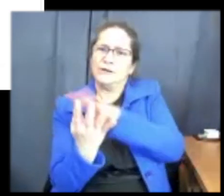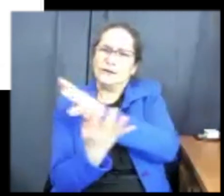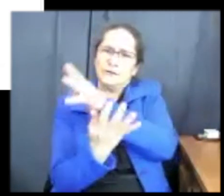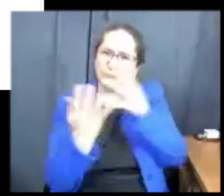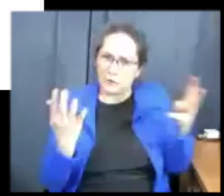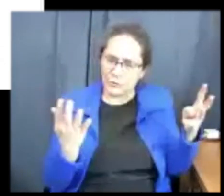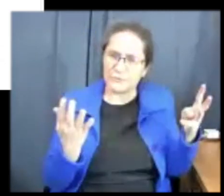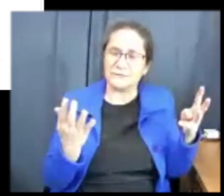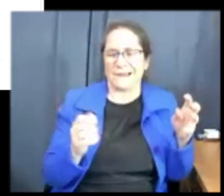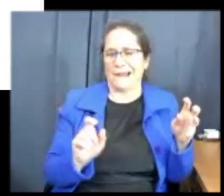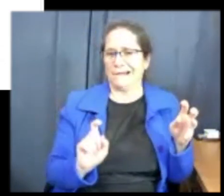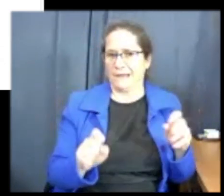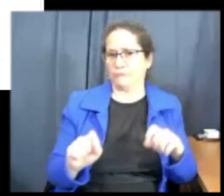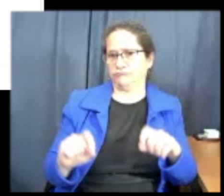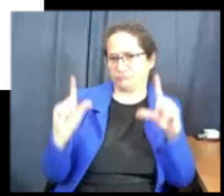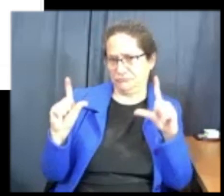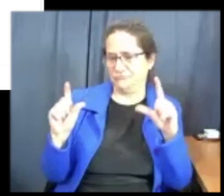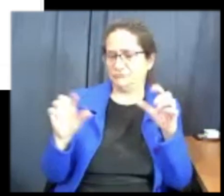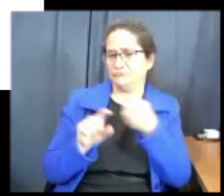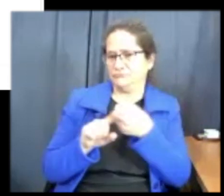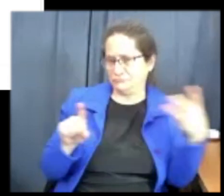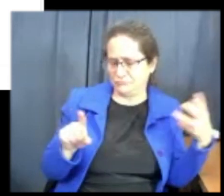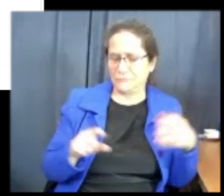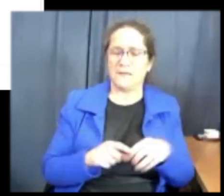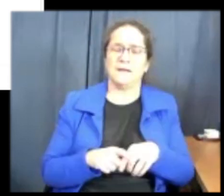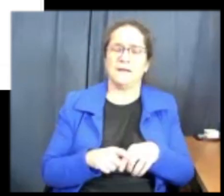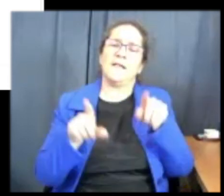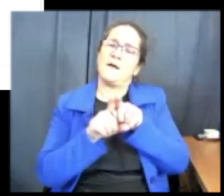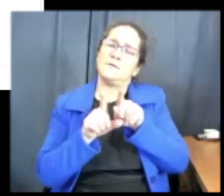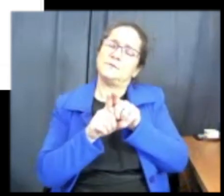and also some additional information about students